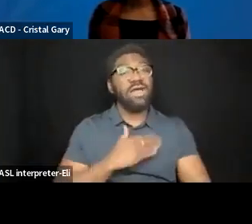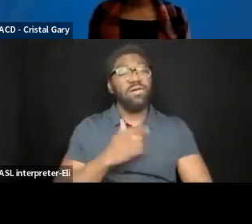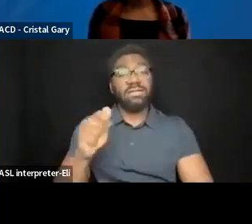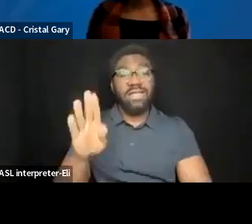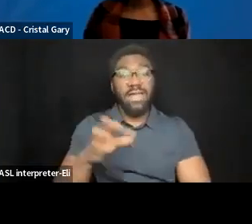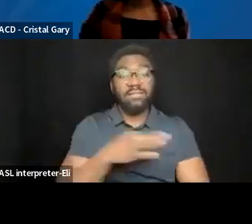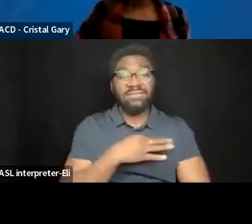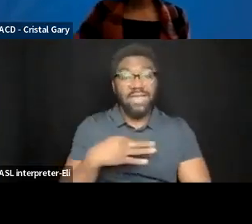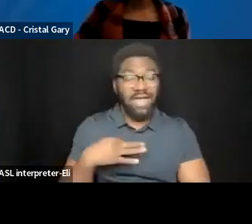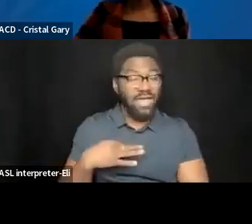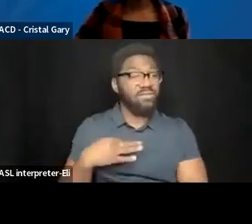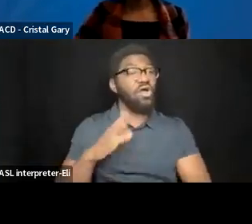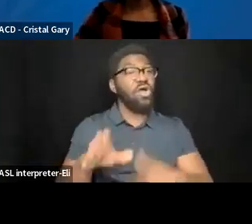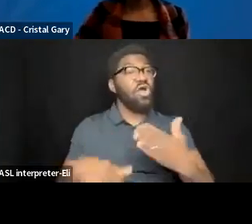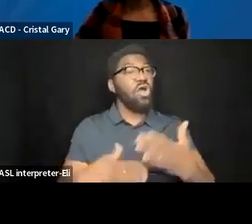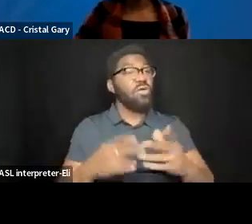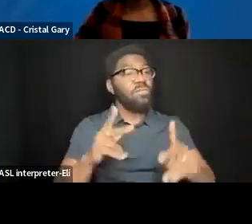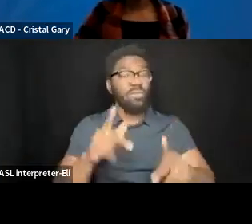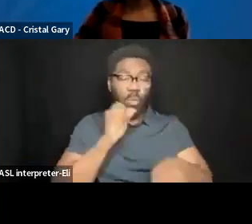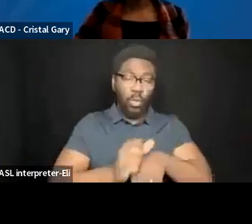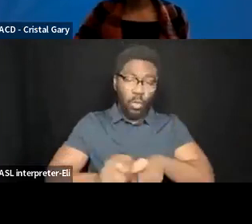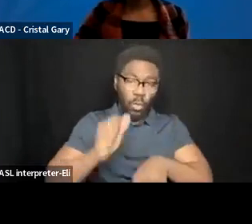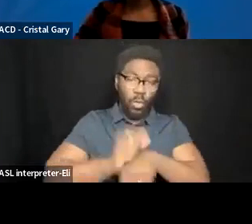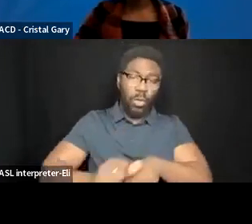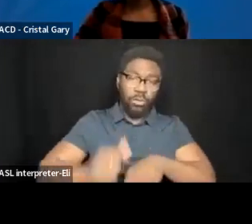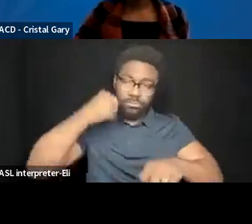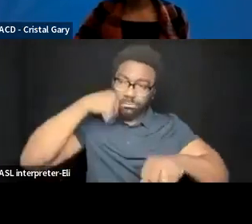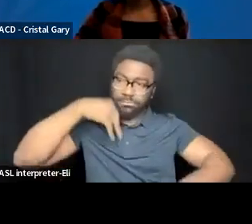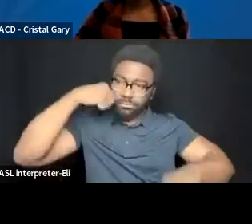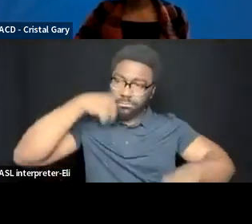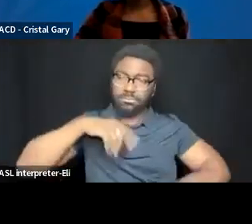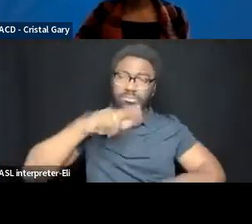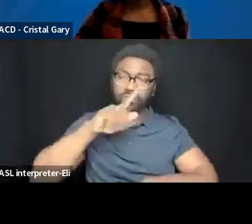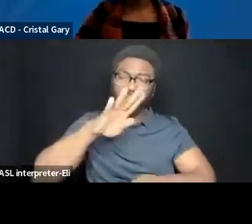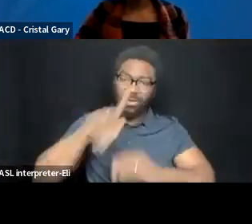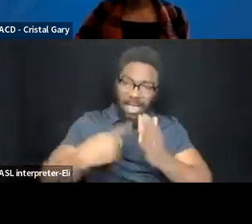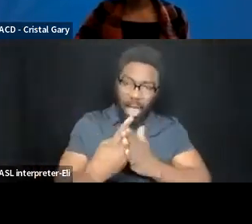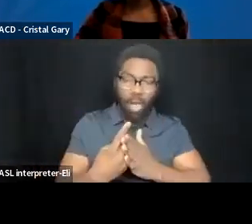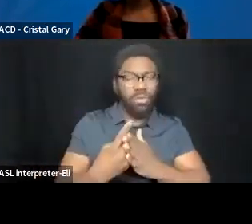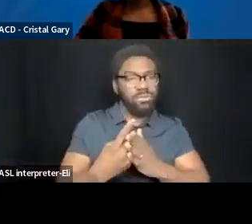that worked tirelessly 24-7 during the response and have kept all of our other programs at CDC going on.